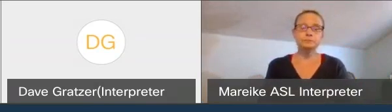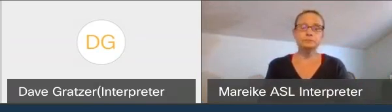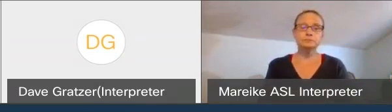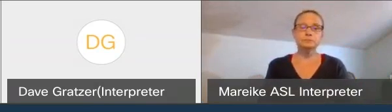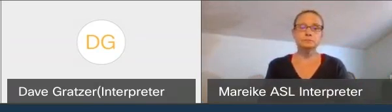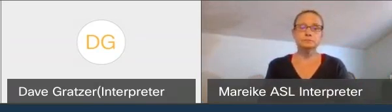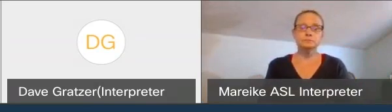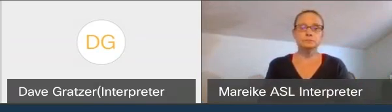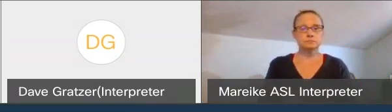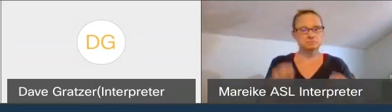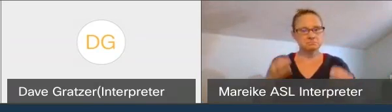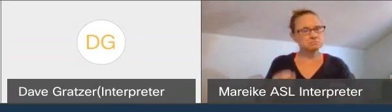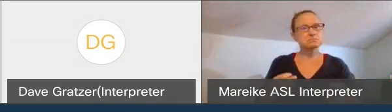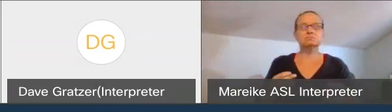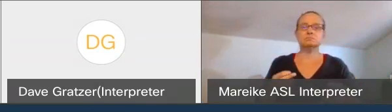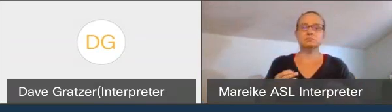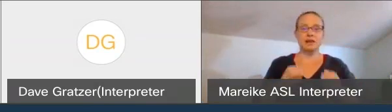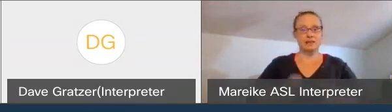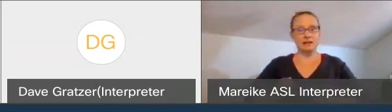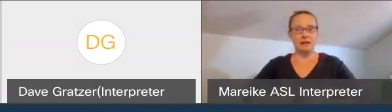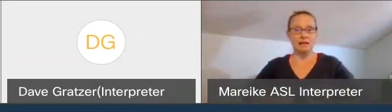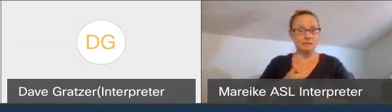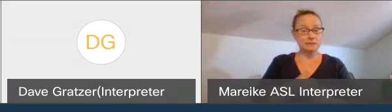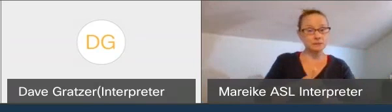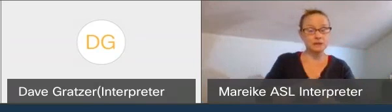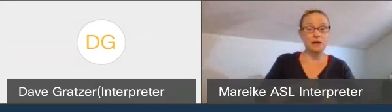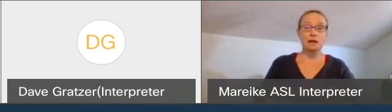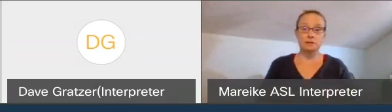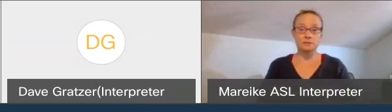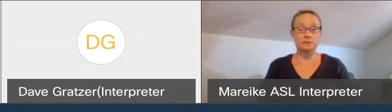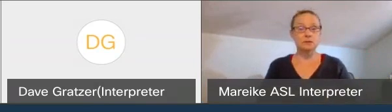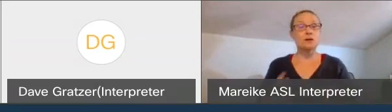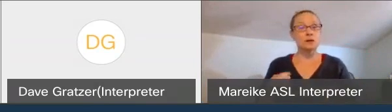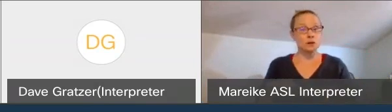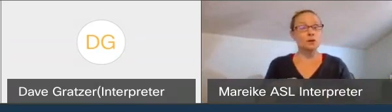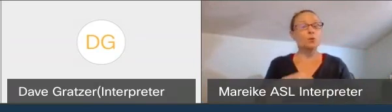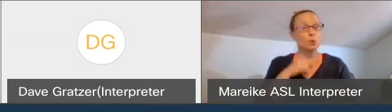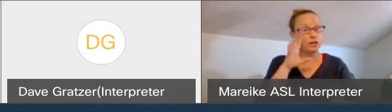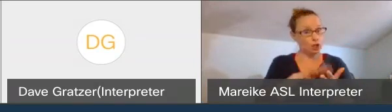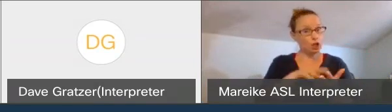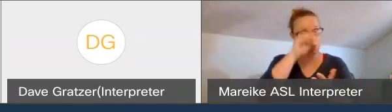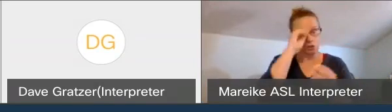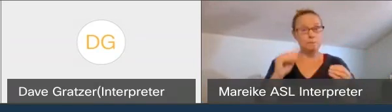and definitely the clients themselves. We've learned more about our programs